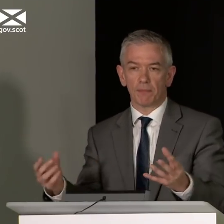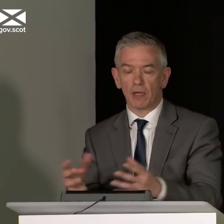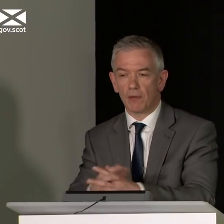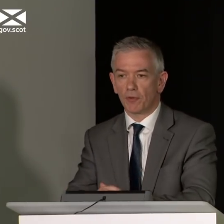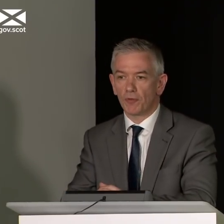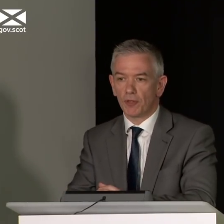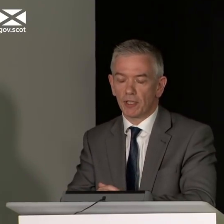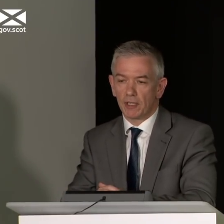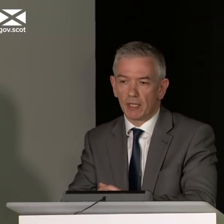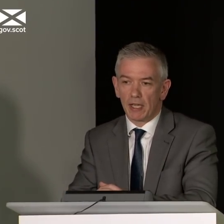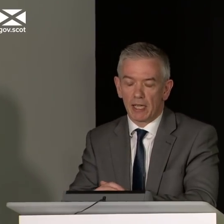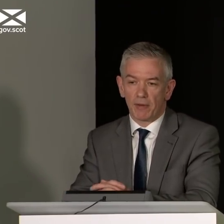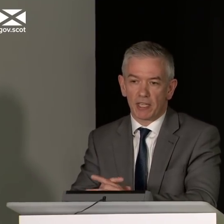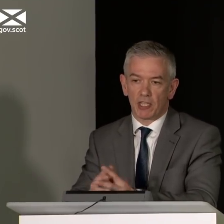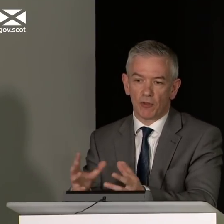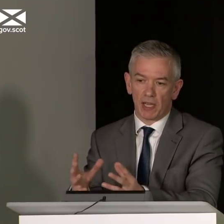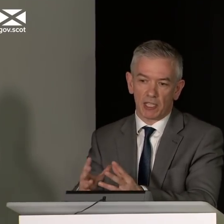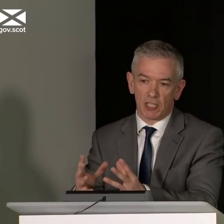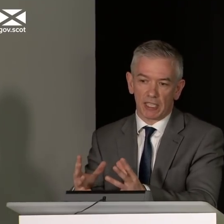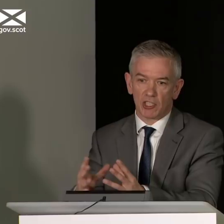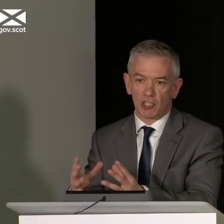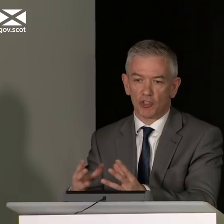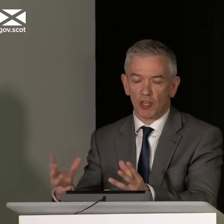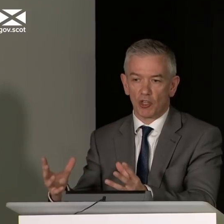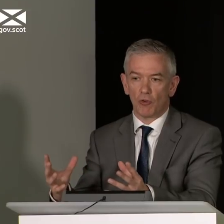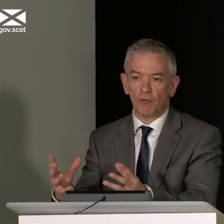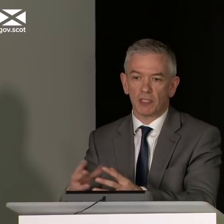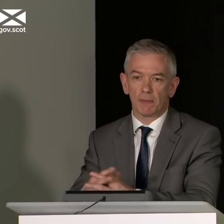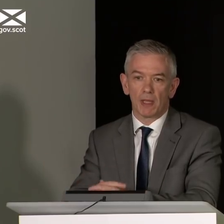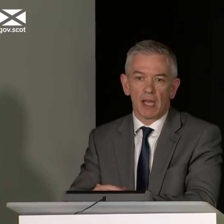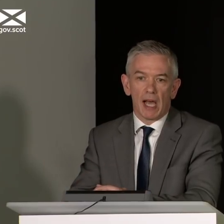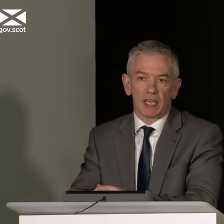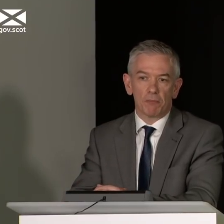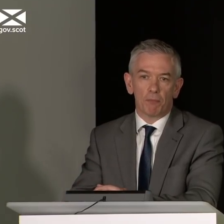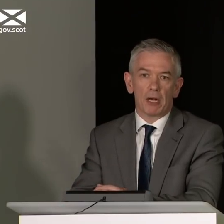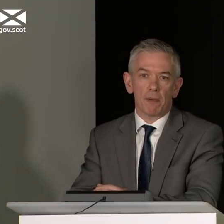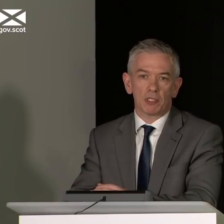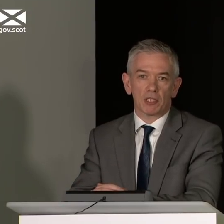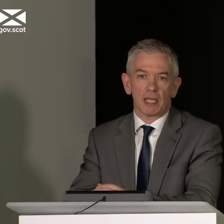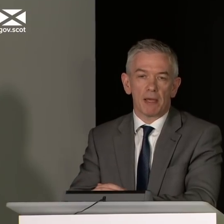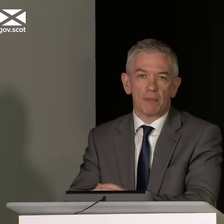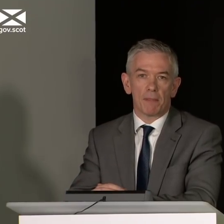time, for the virus and how that has gradually stretched out over time. I think perhaps the